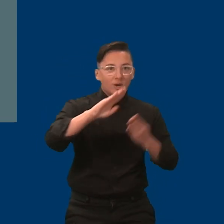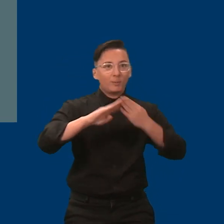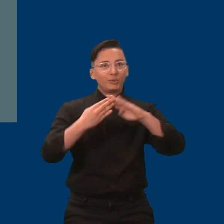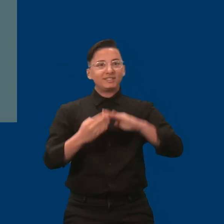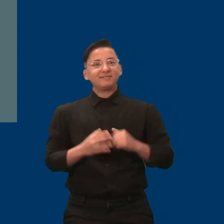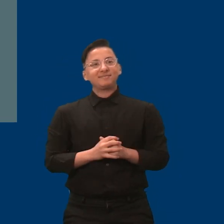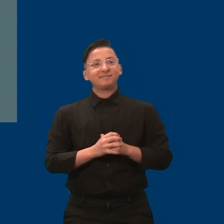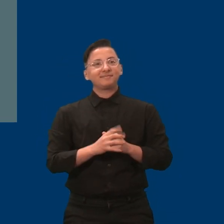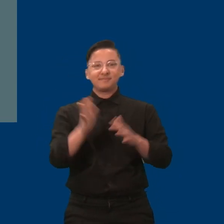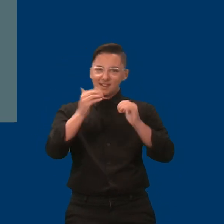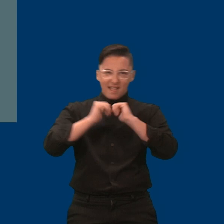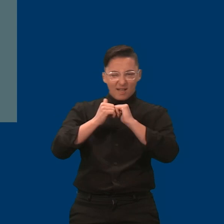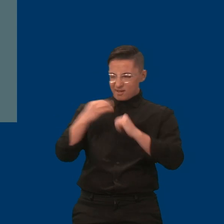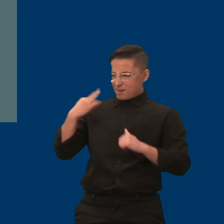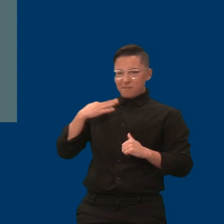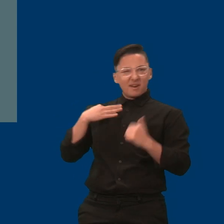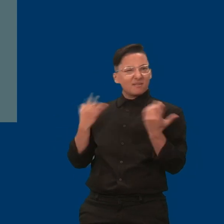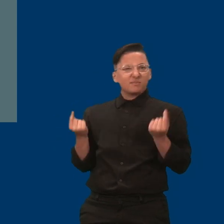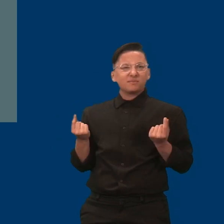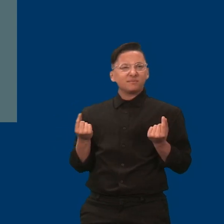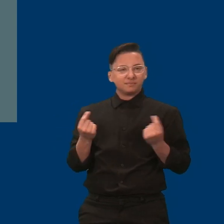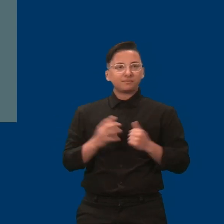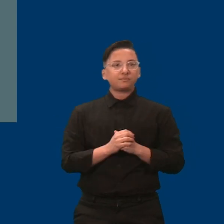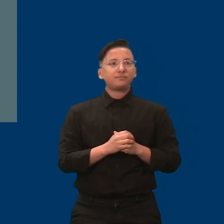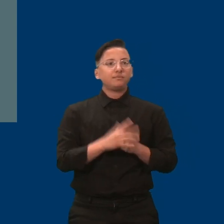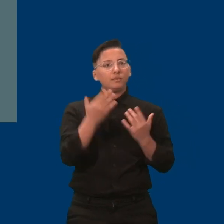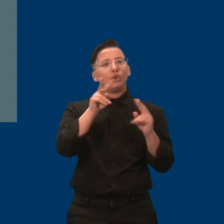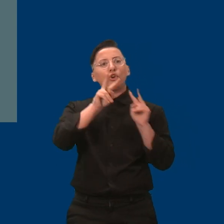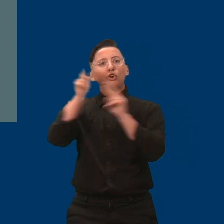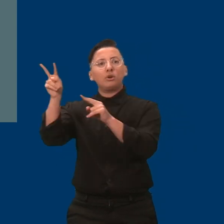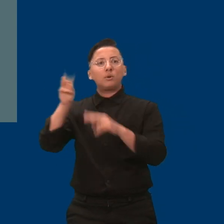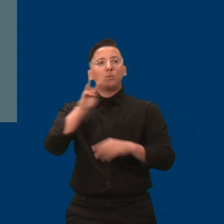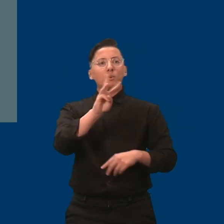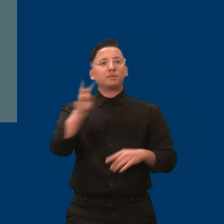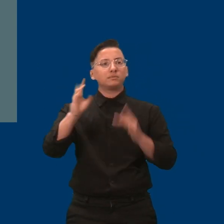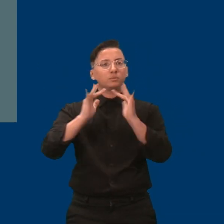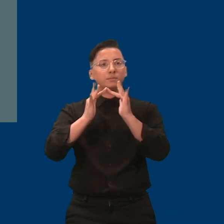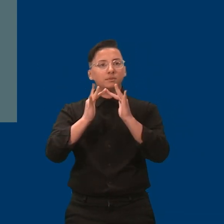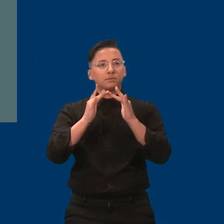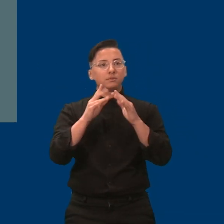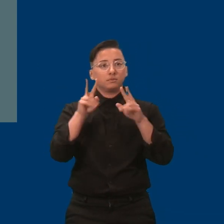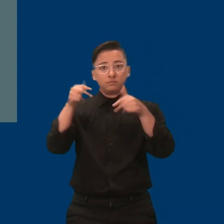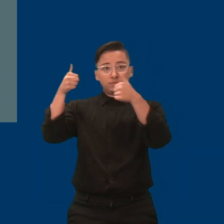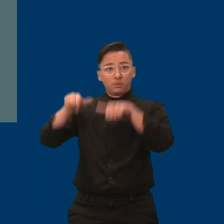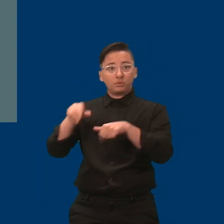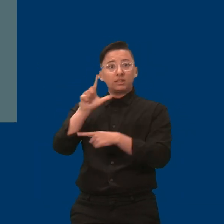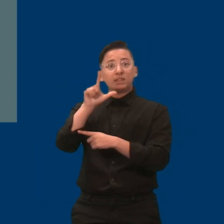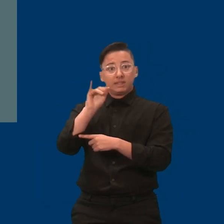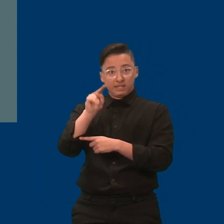to apply on the MCD website. We'll post that link at the end of the program today.